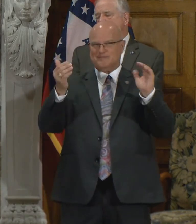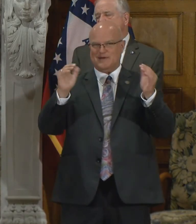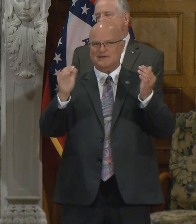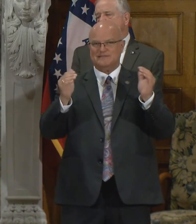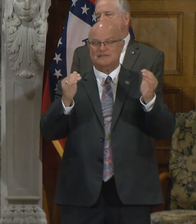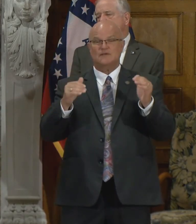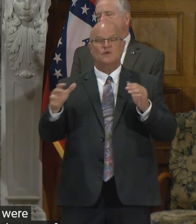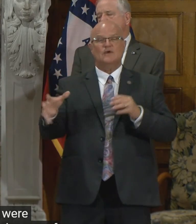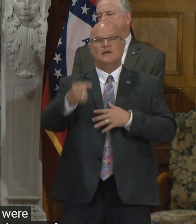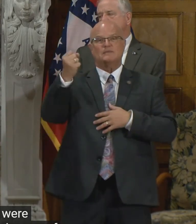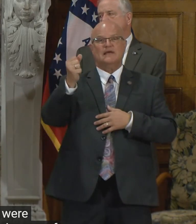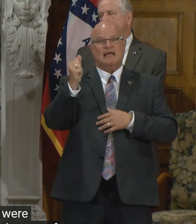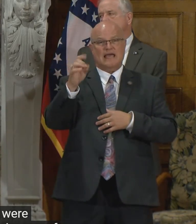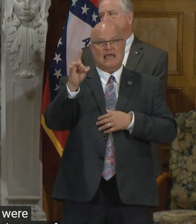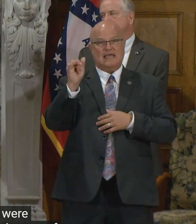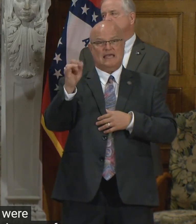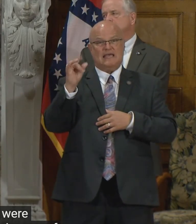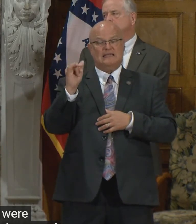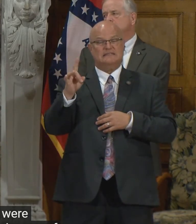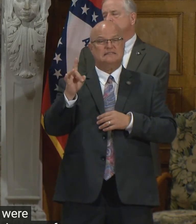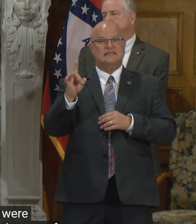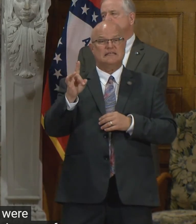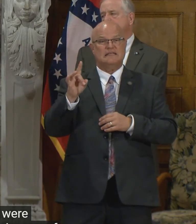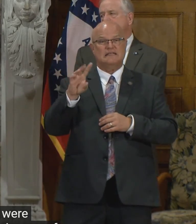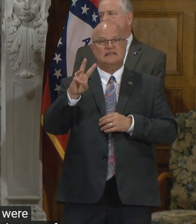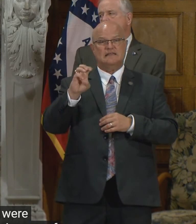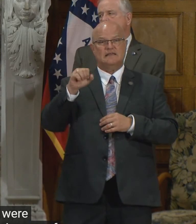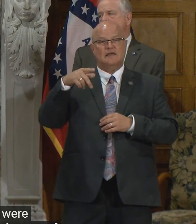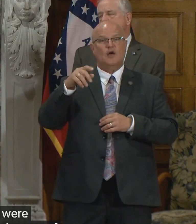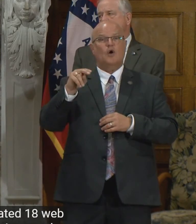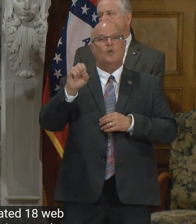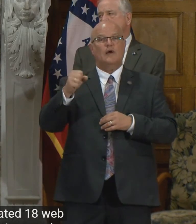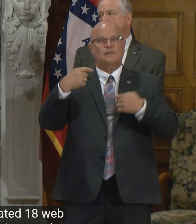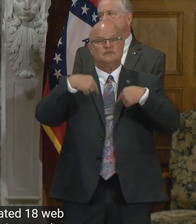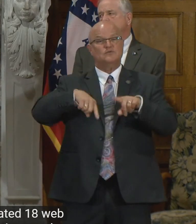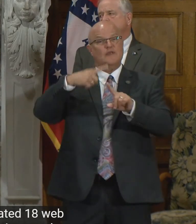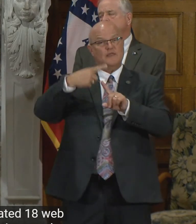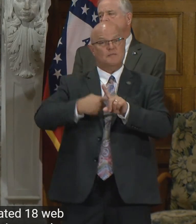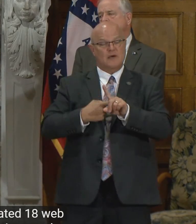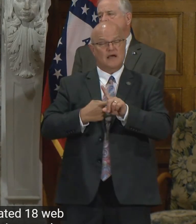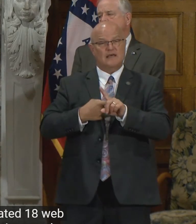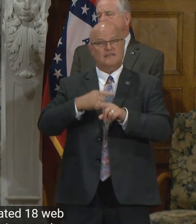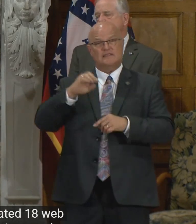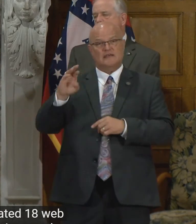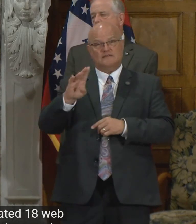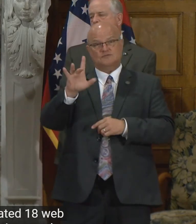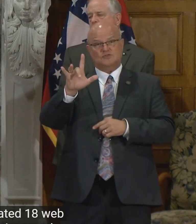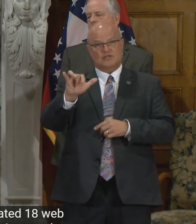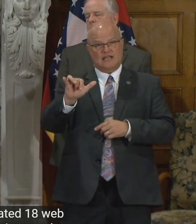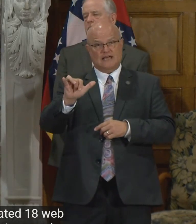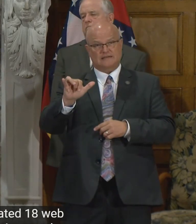we confiscated 18 web weapons during the entire month of July through